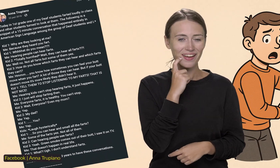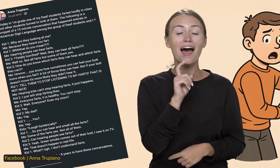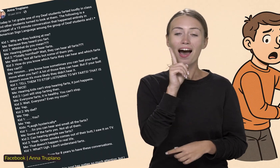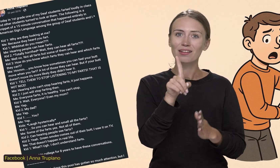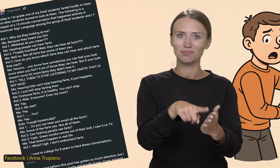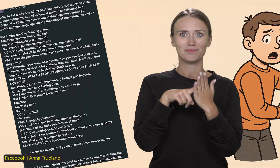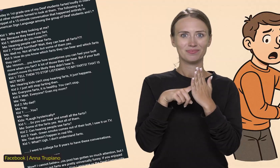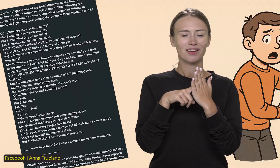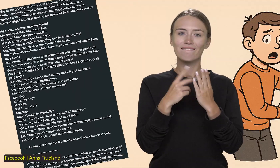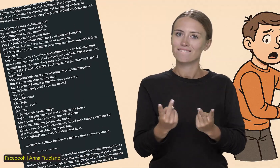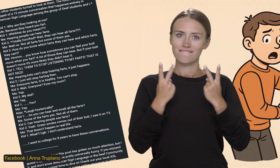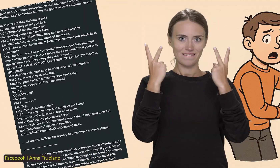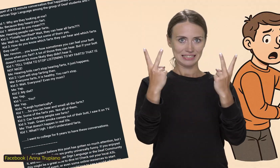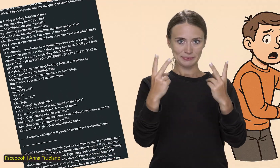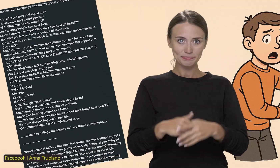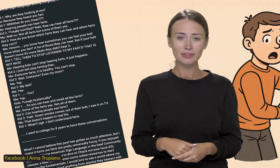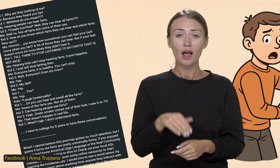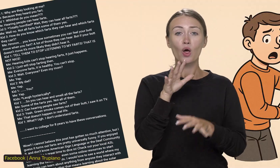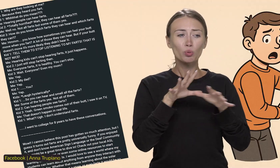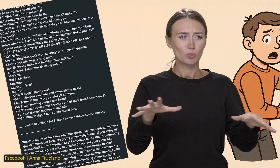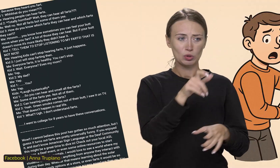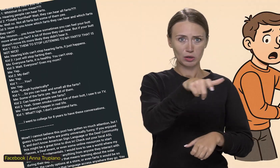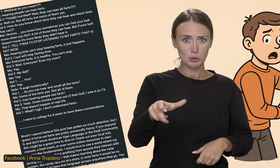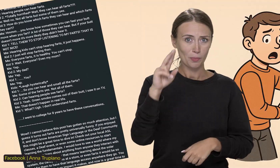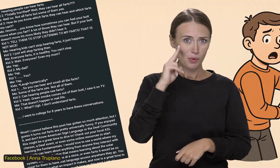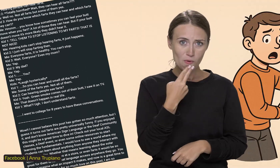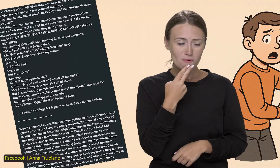it showed something very important— many deaf children